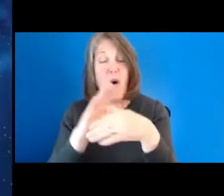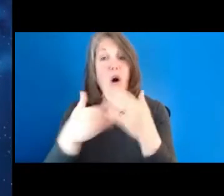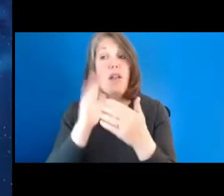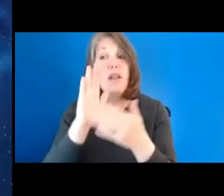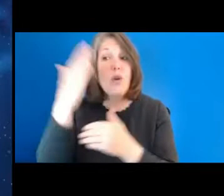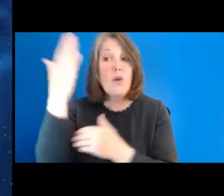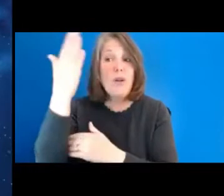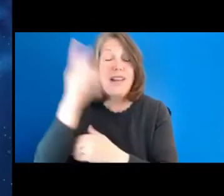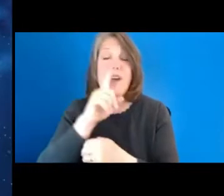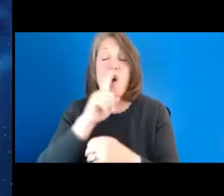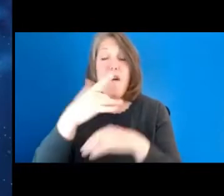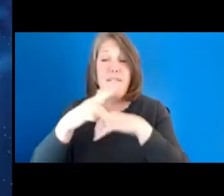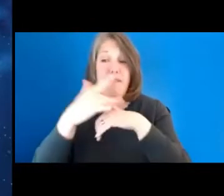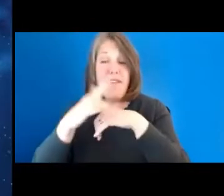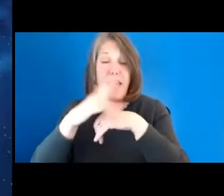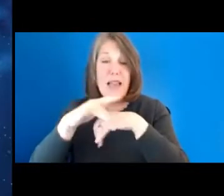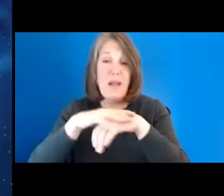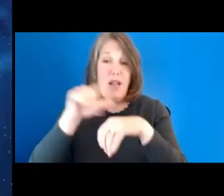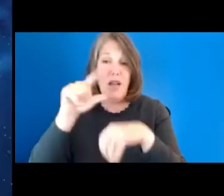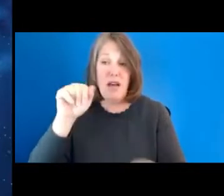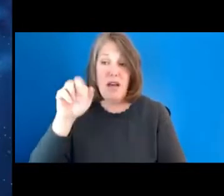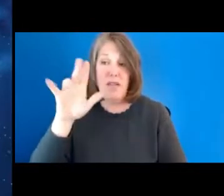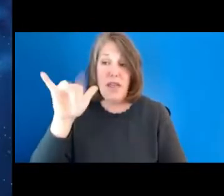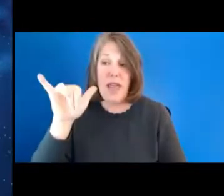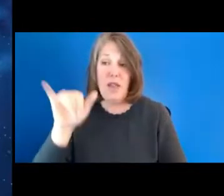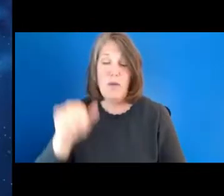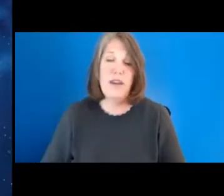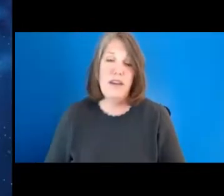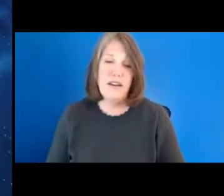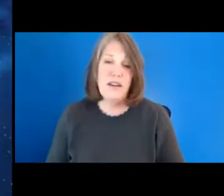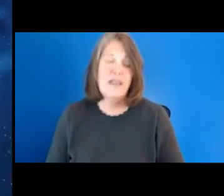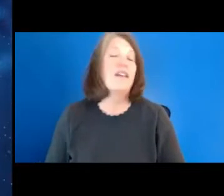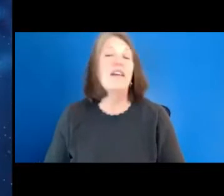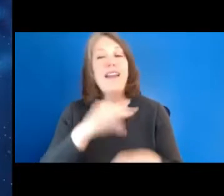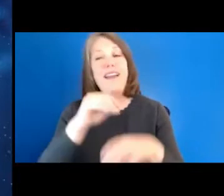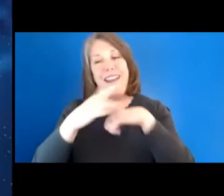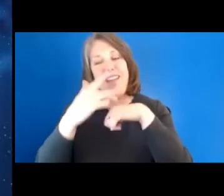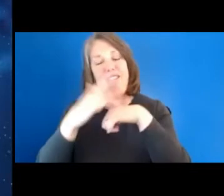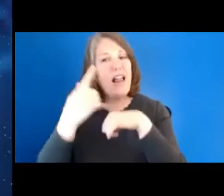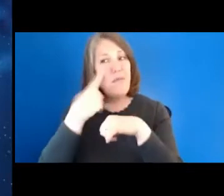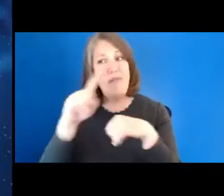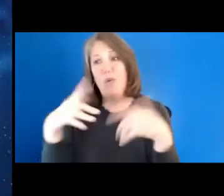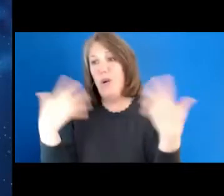available on the gallery. 16:38:14 And available for as long as you